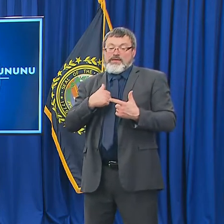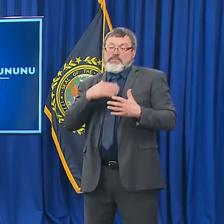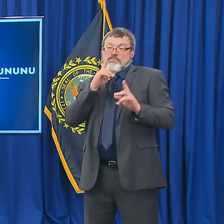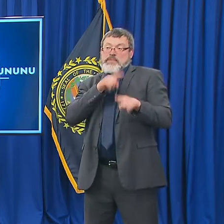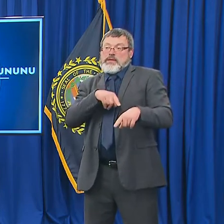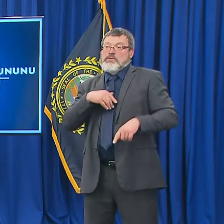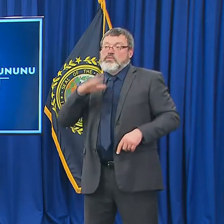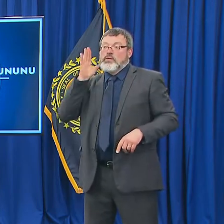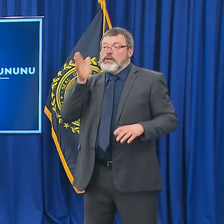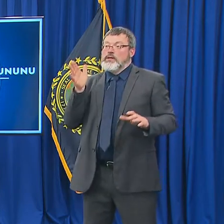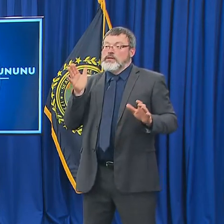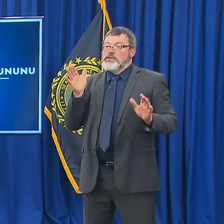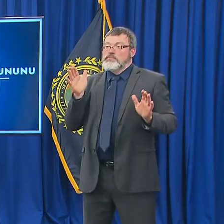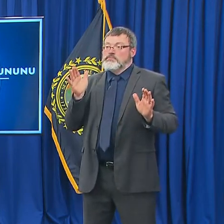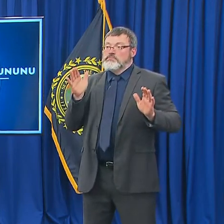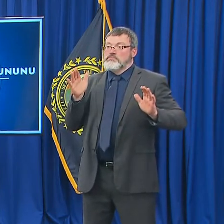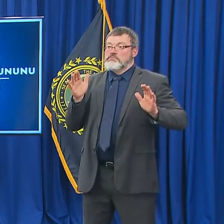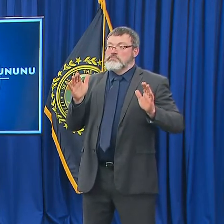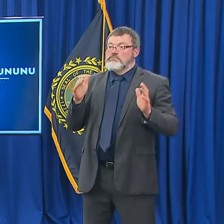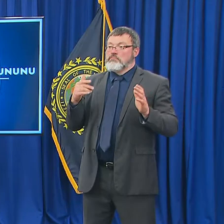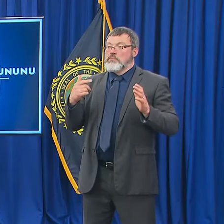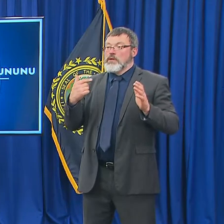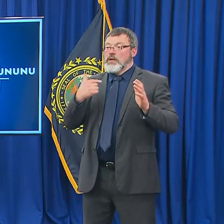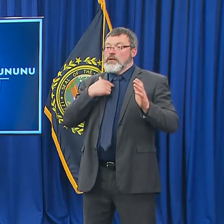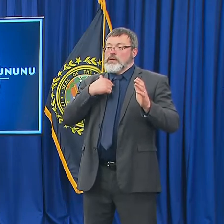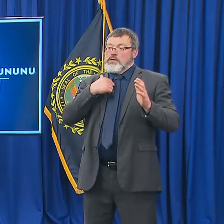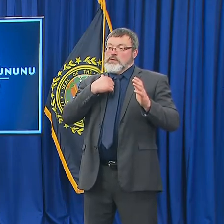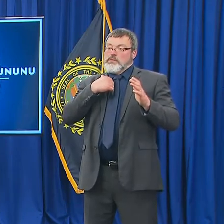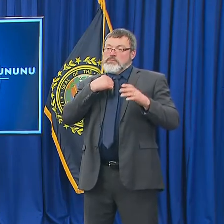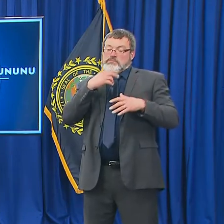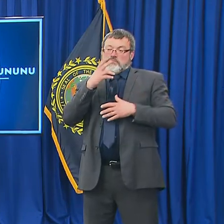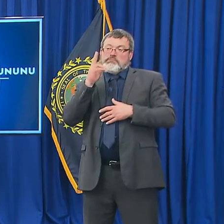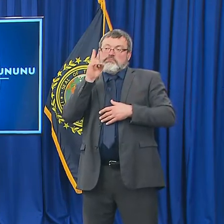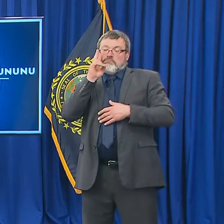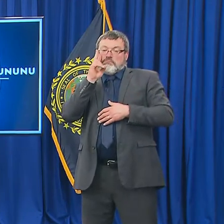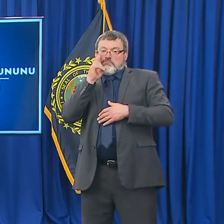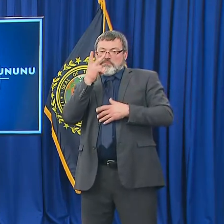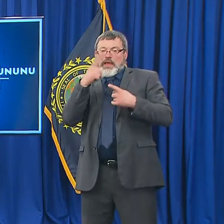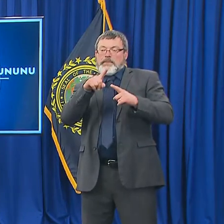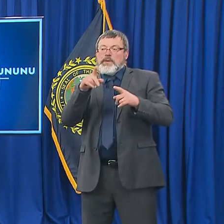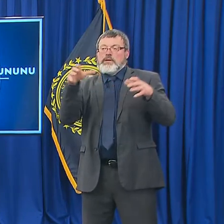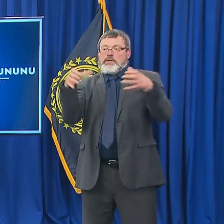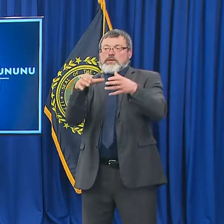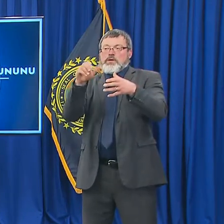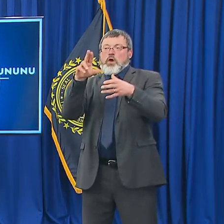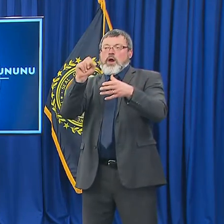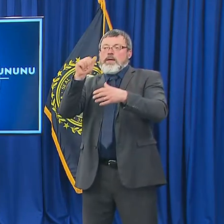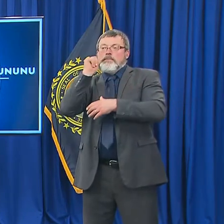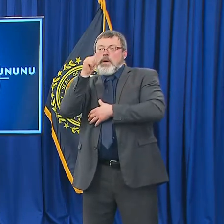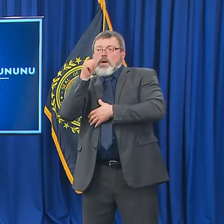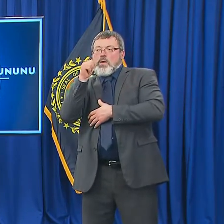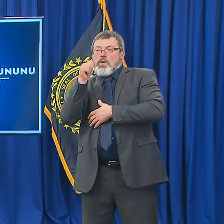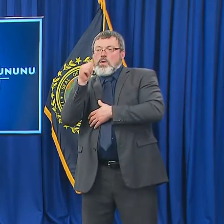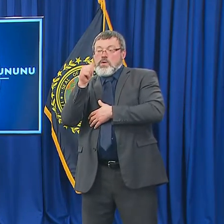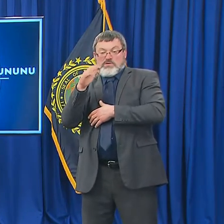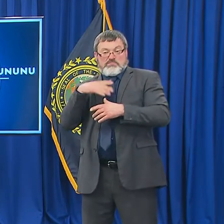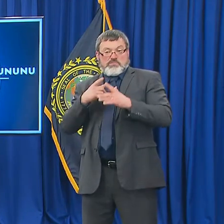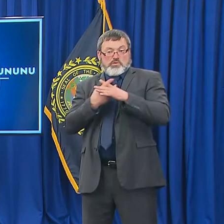all across the country. And I'll leave it at that. And then finally, another challenge.